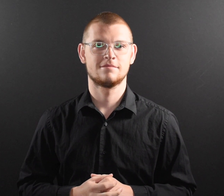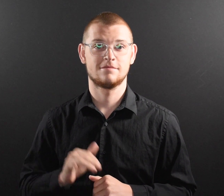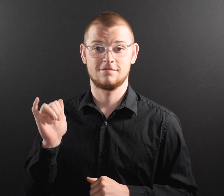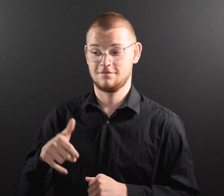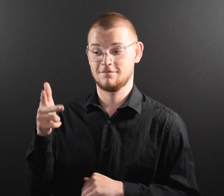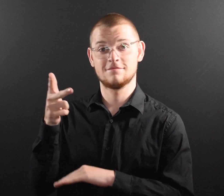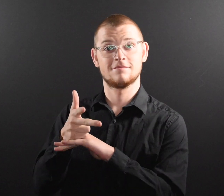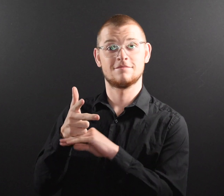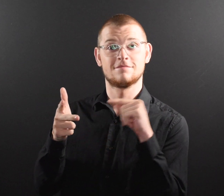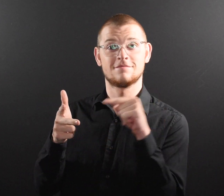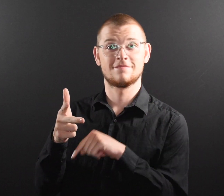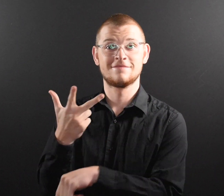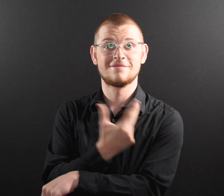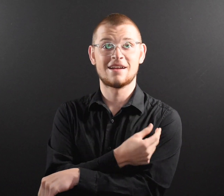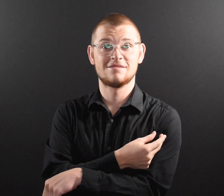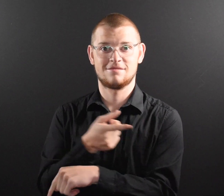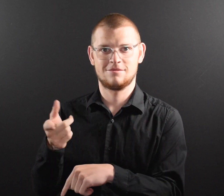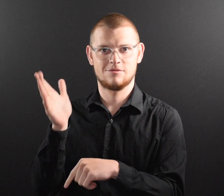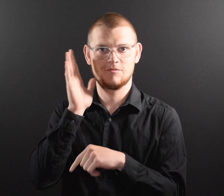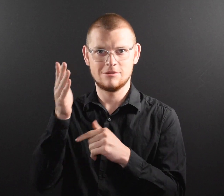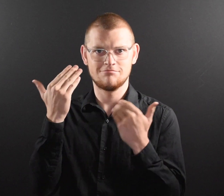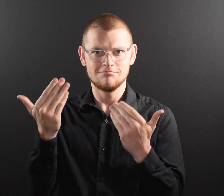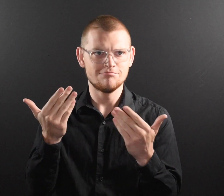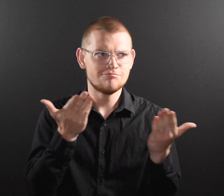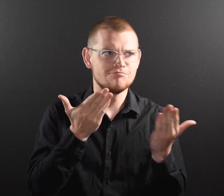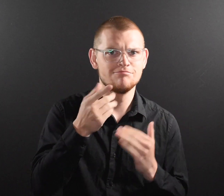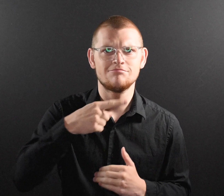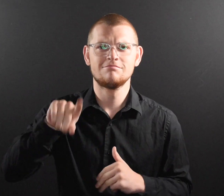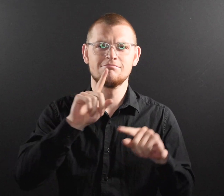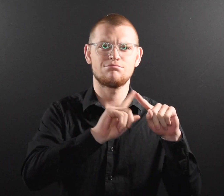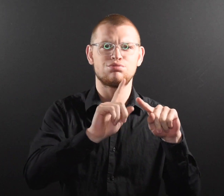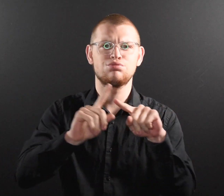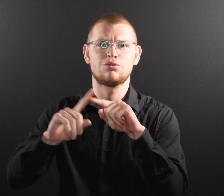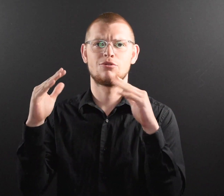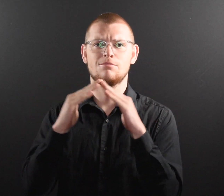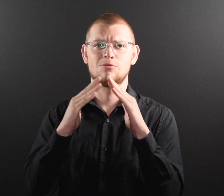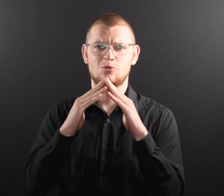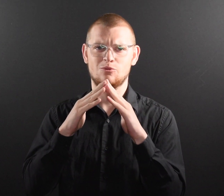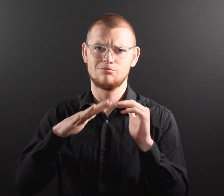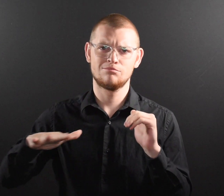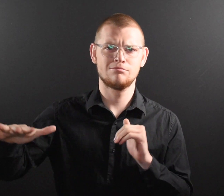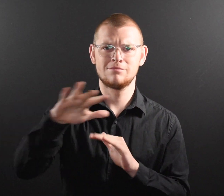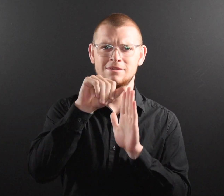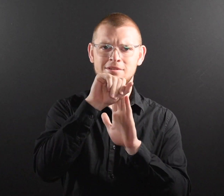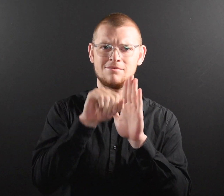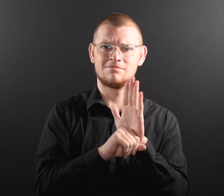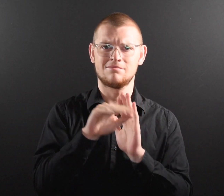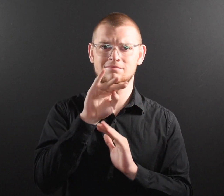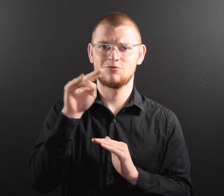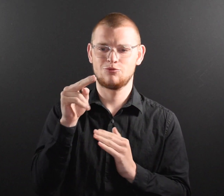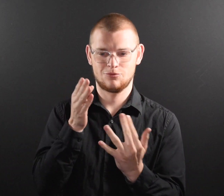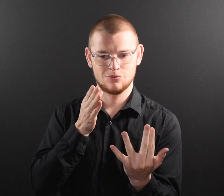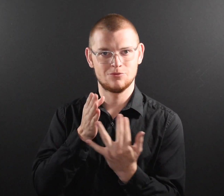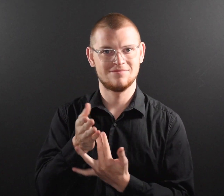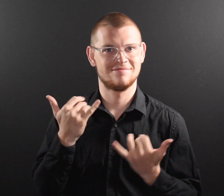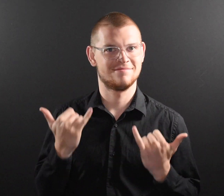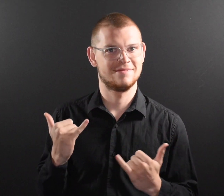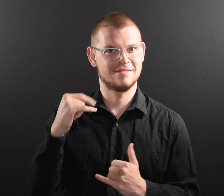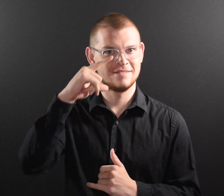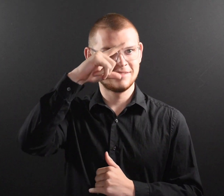Mobile vaccination units will serve communities statewide through the summer